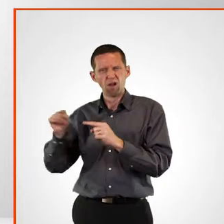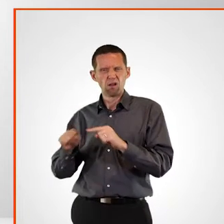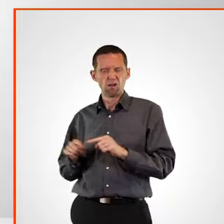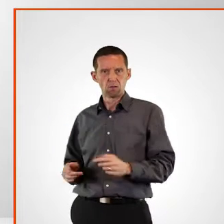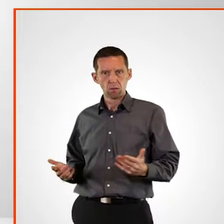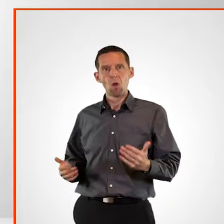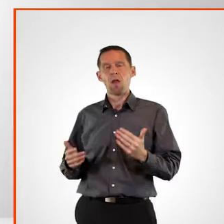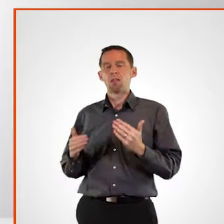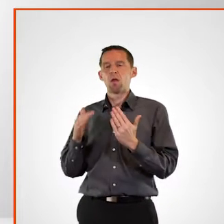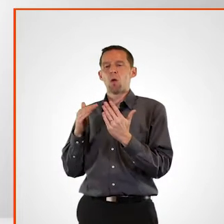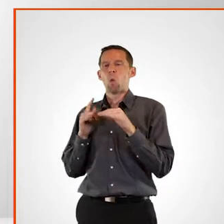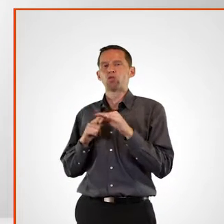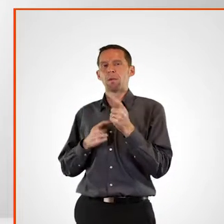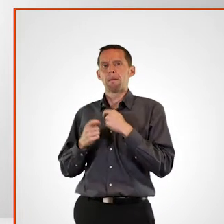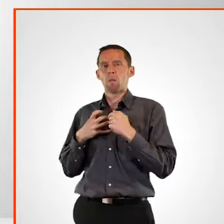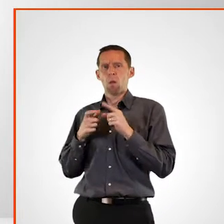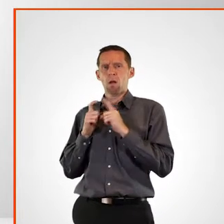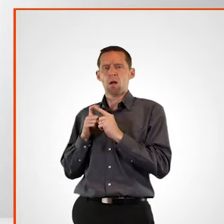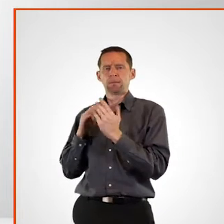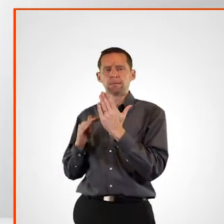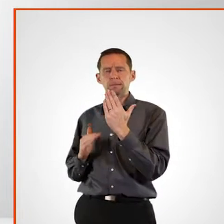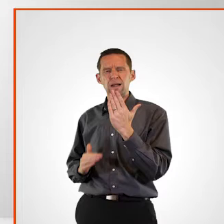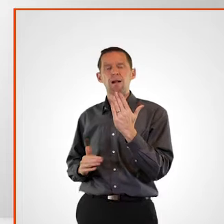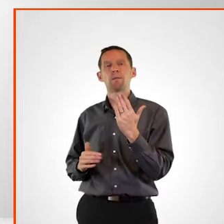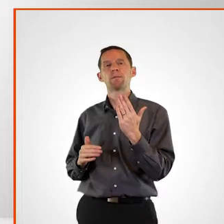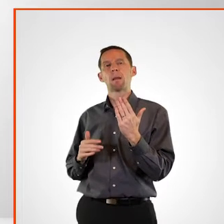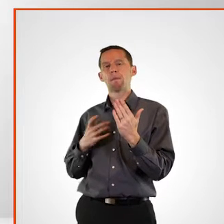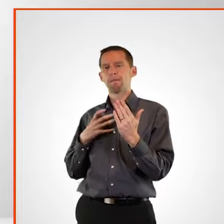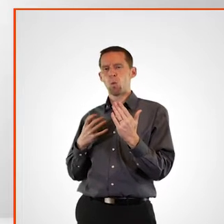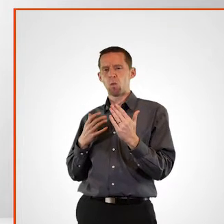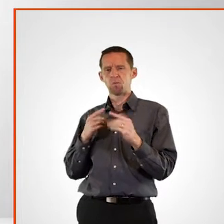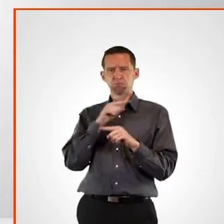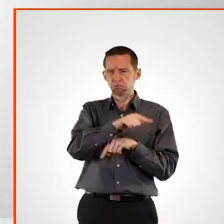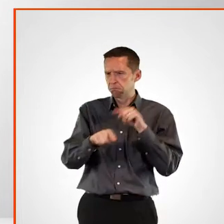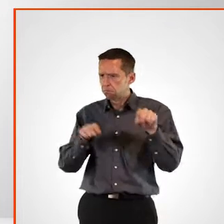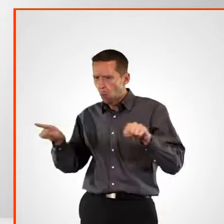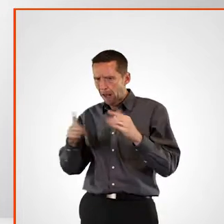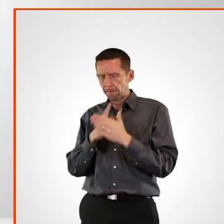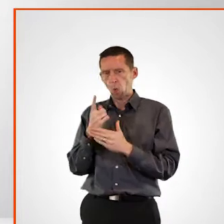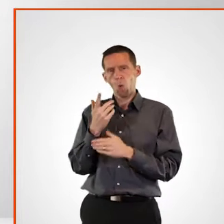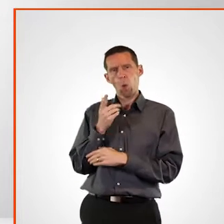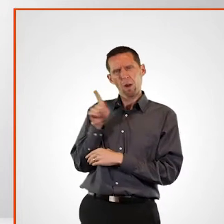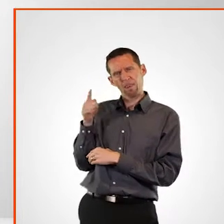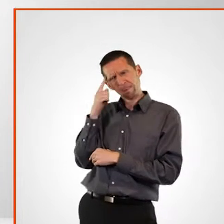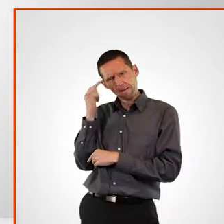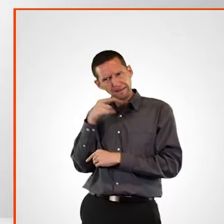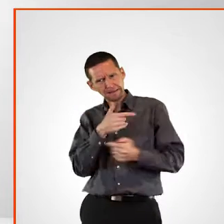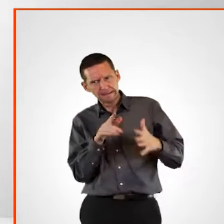And, of course, they get progressively harder, where the questions are more kind of inferences, more thinking questions. "What do you think he might have done?"